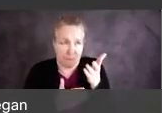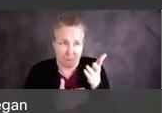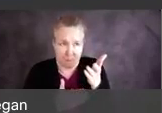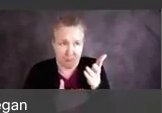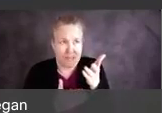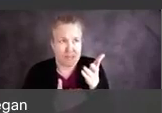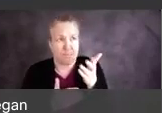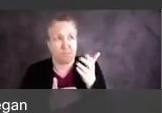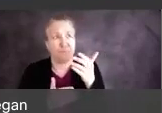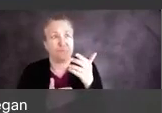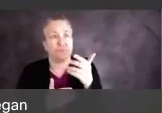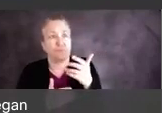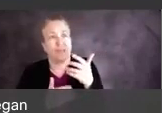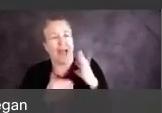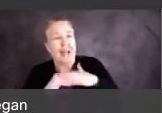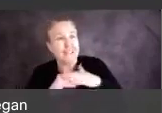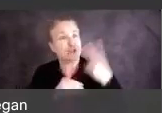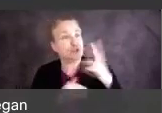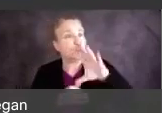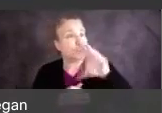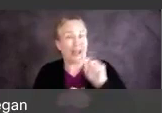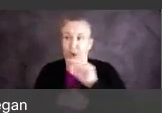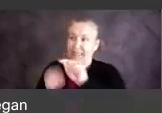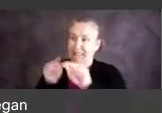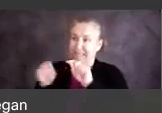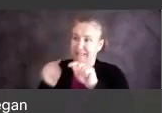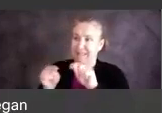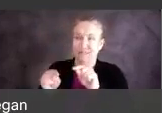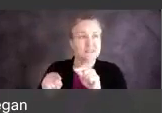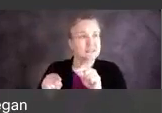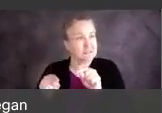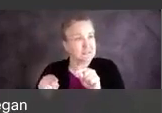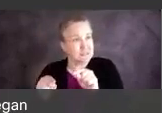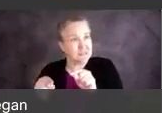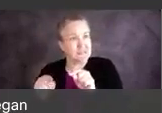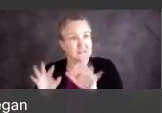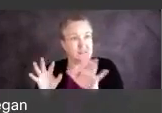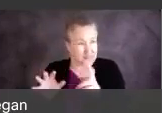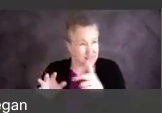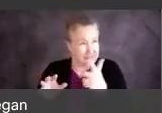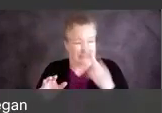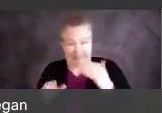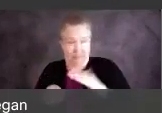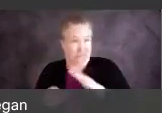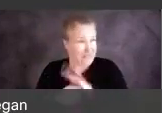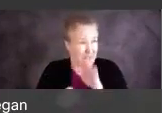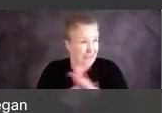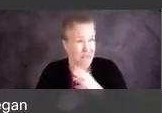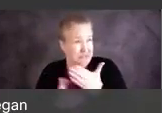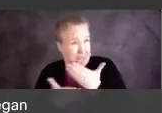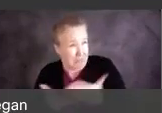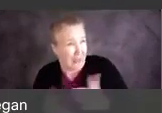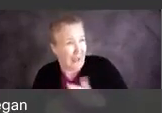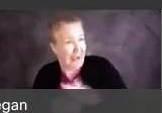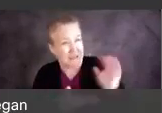our region who seem to be, even by the state's data, undersupplied, and three, we've asked